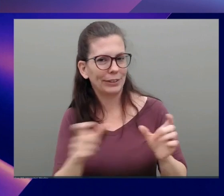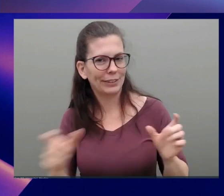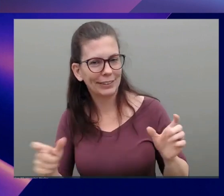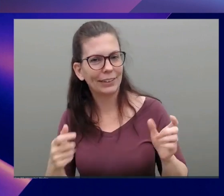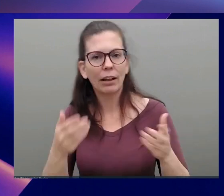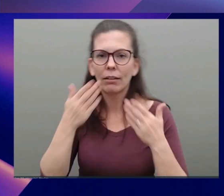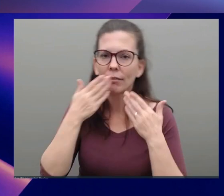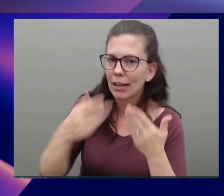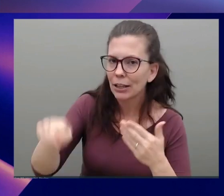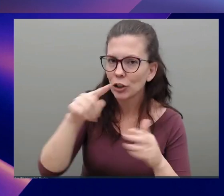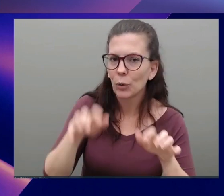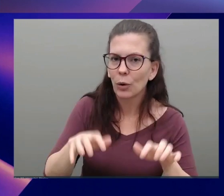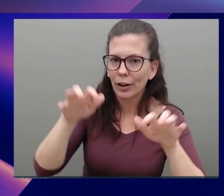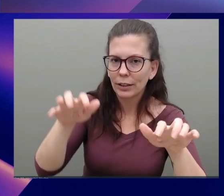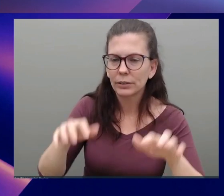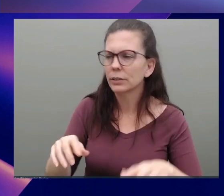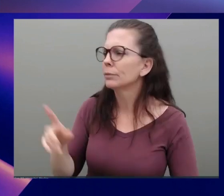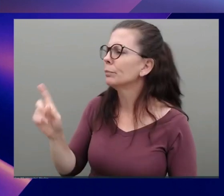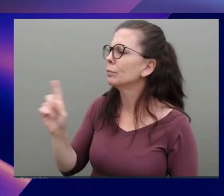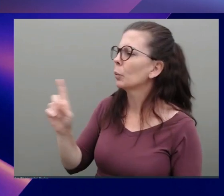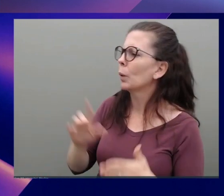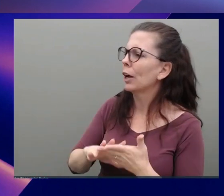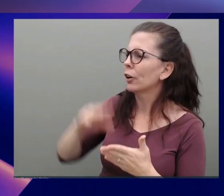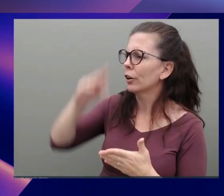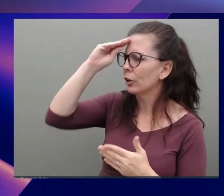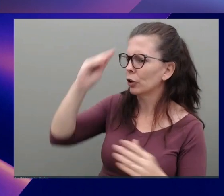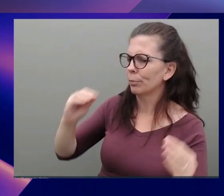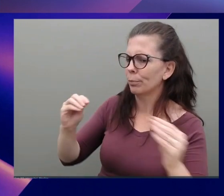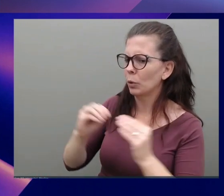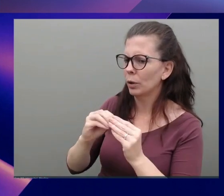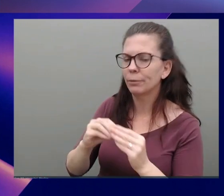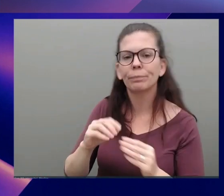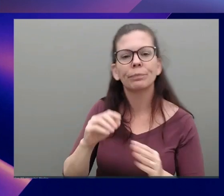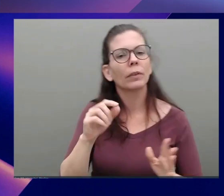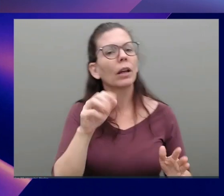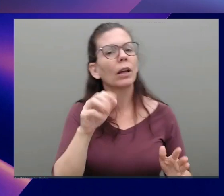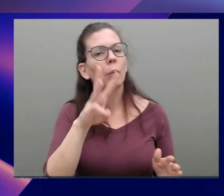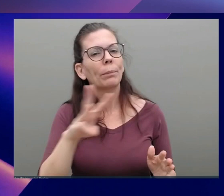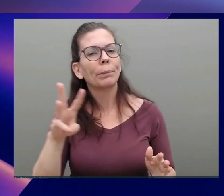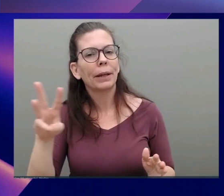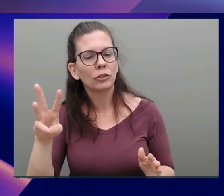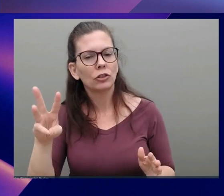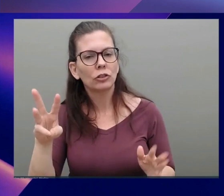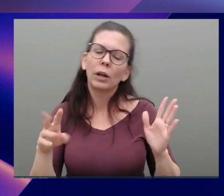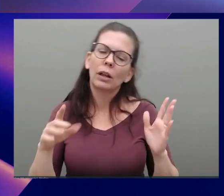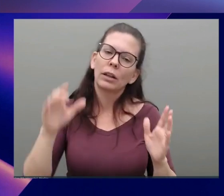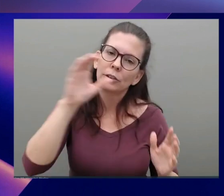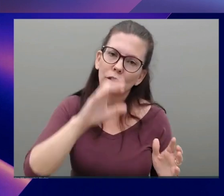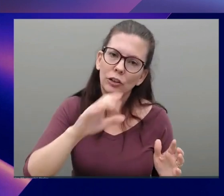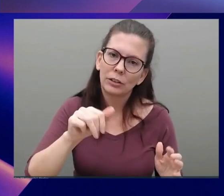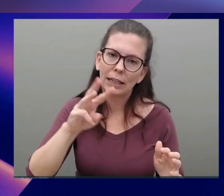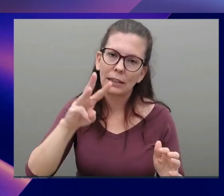And where can they go to learn more? Yeah, so there is a webpage. If you just search for AWS Cloud Practitioner Twitch,